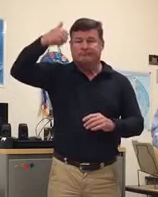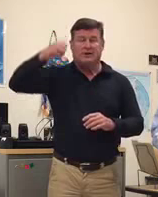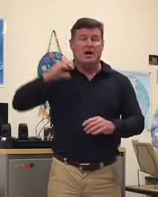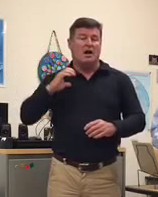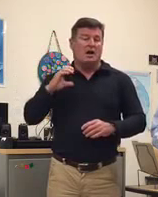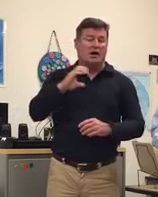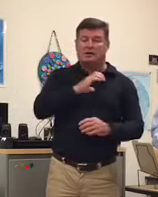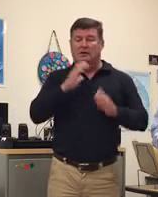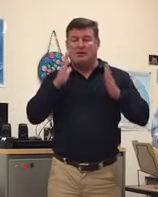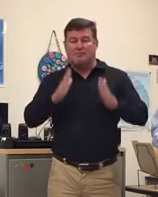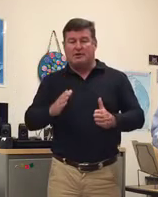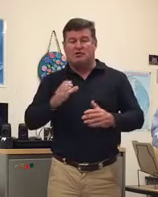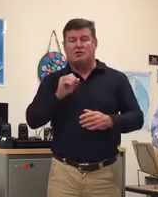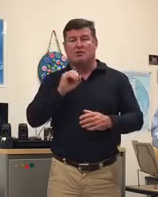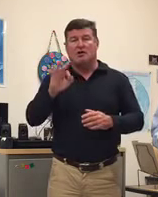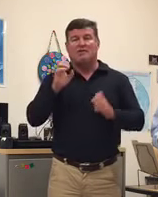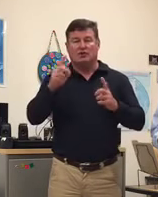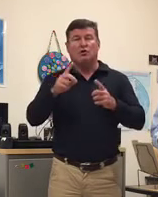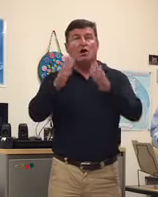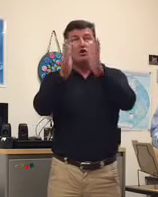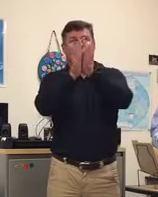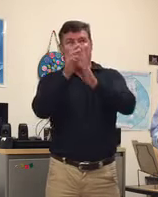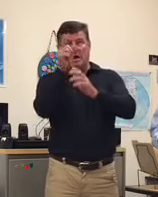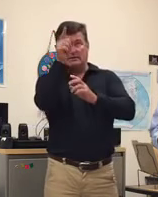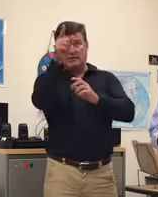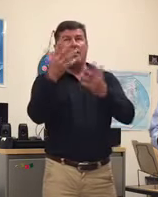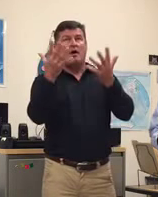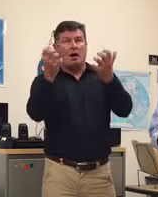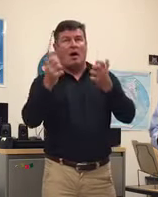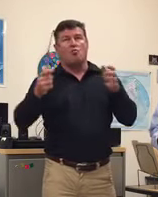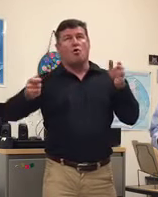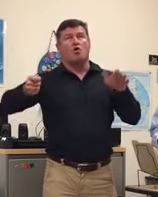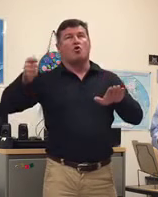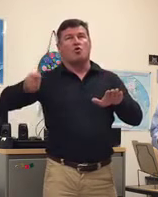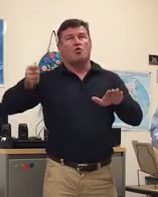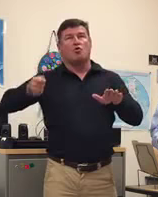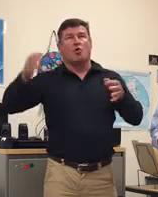top official at the Texas Education Agency, and you can ask for a hearing.